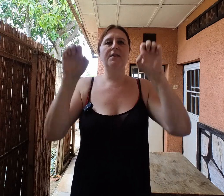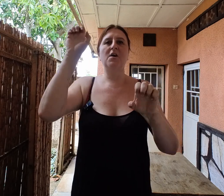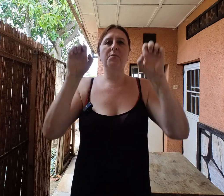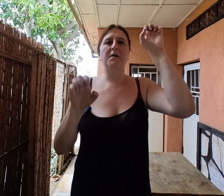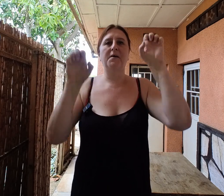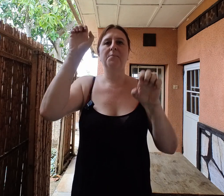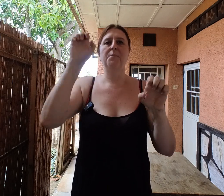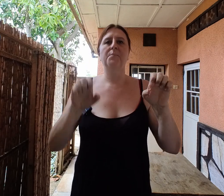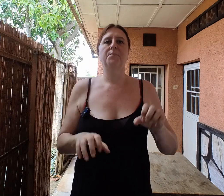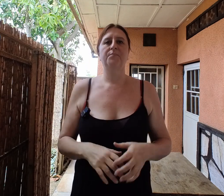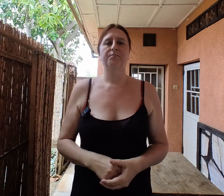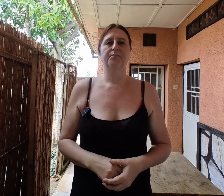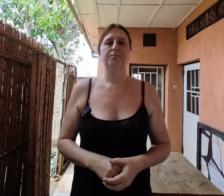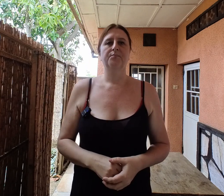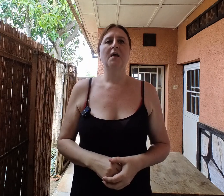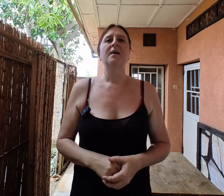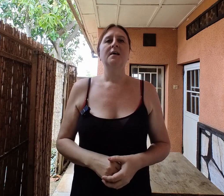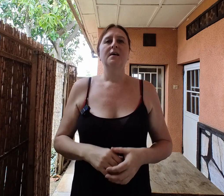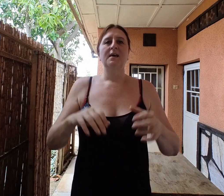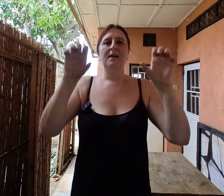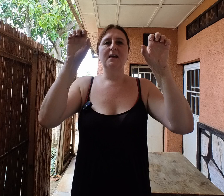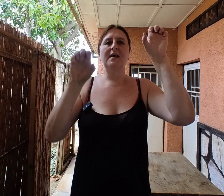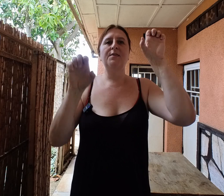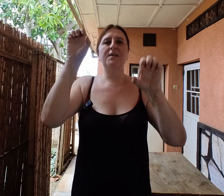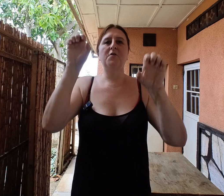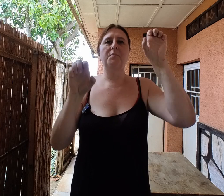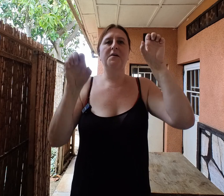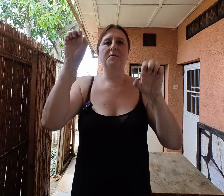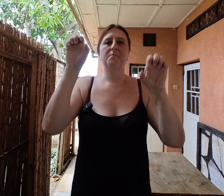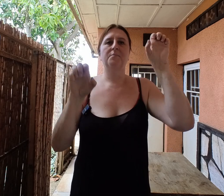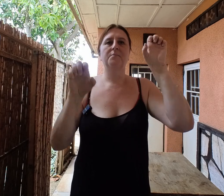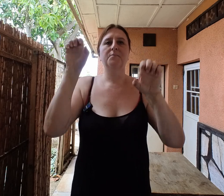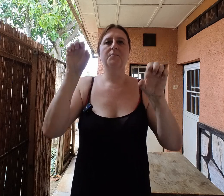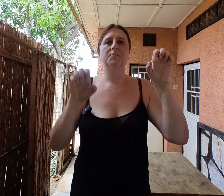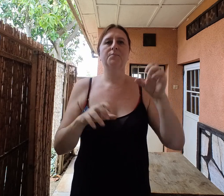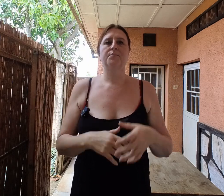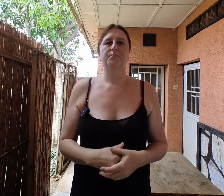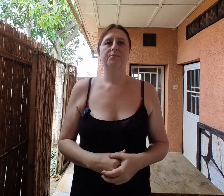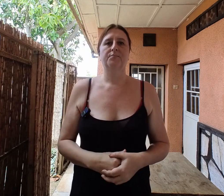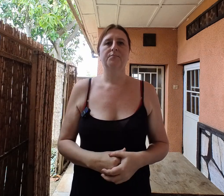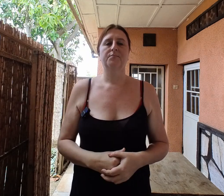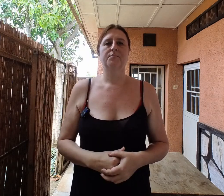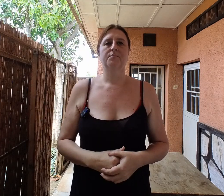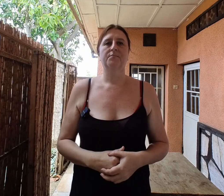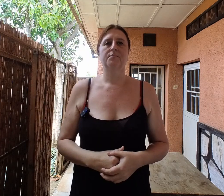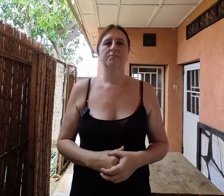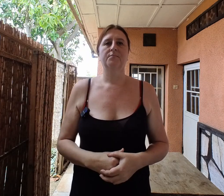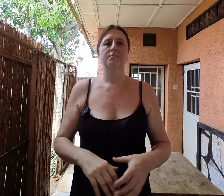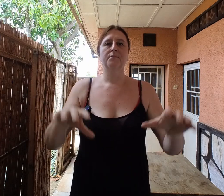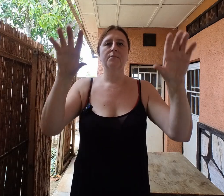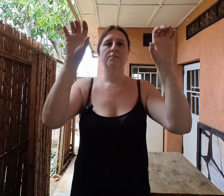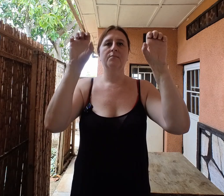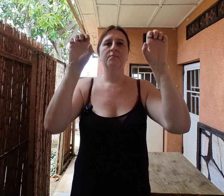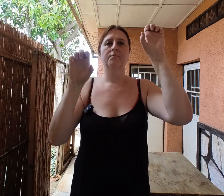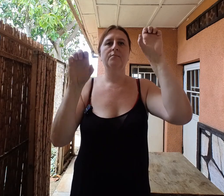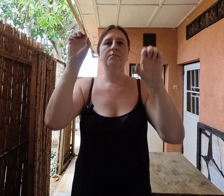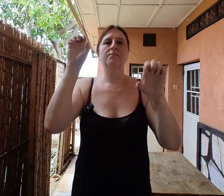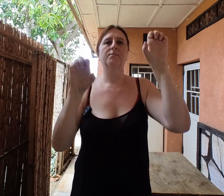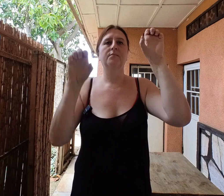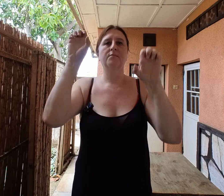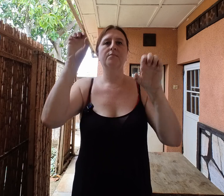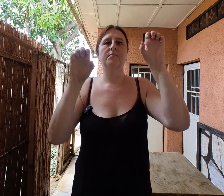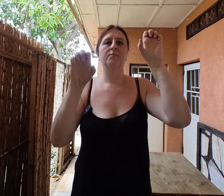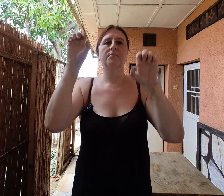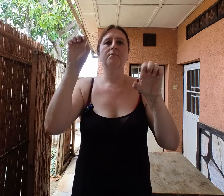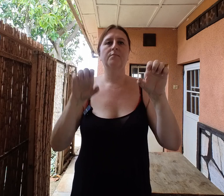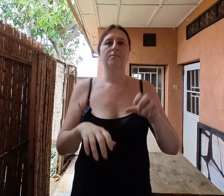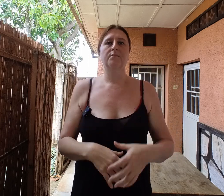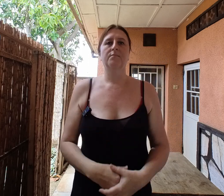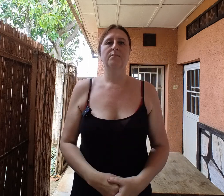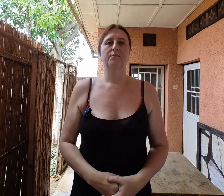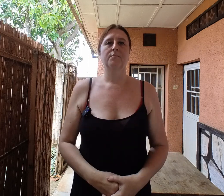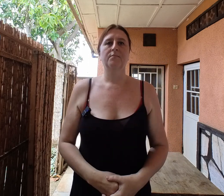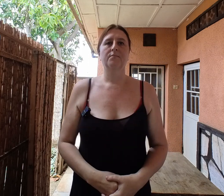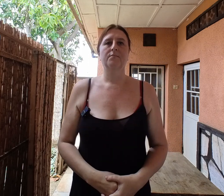Ethiopia.